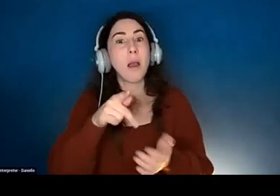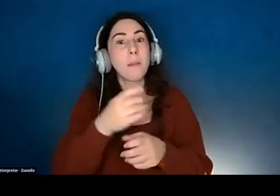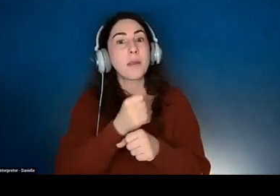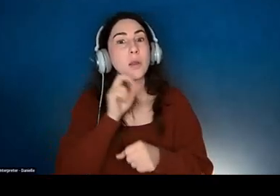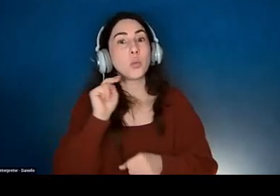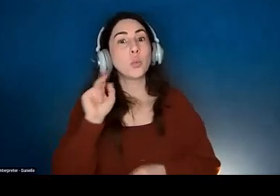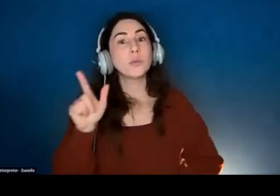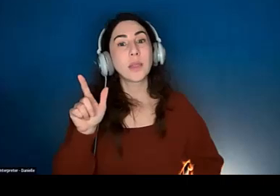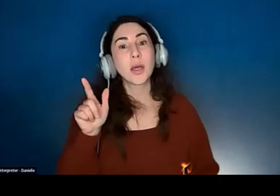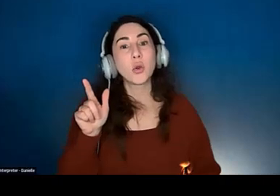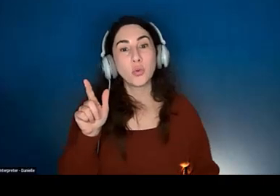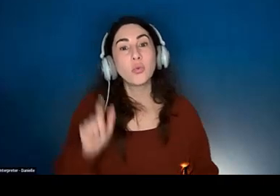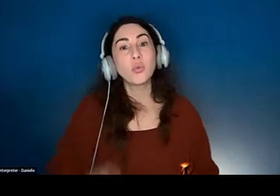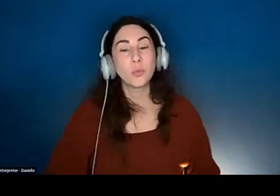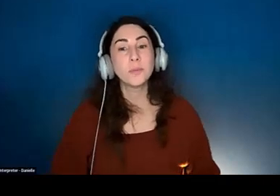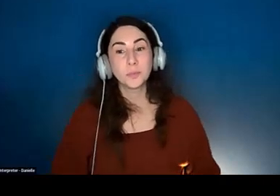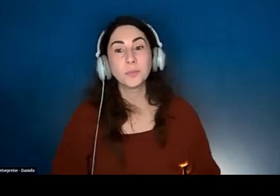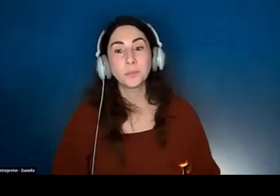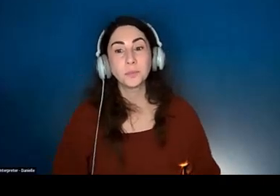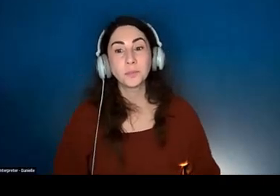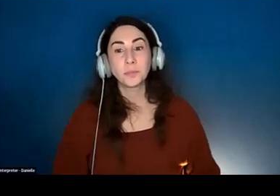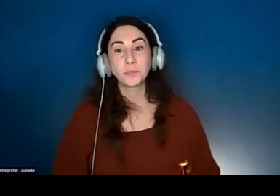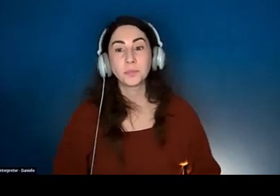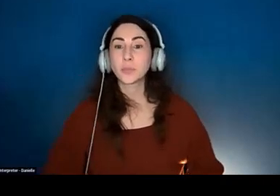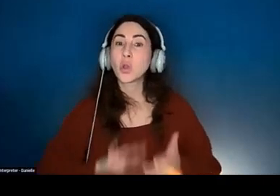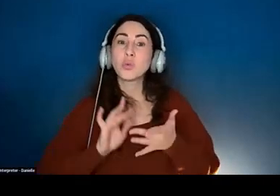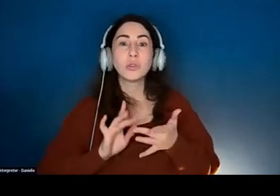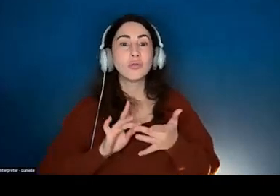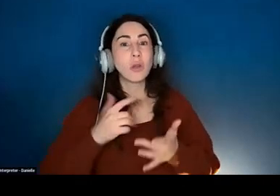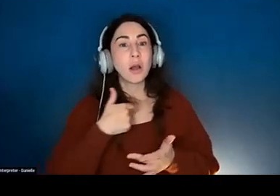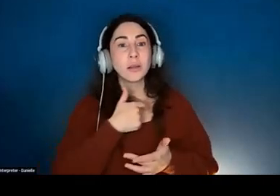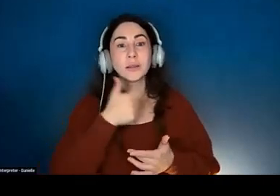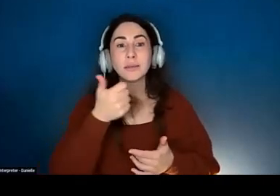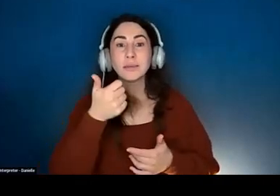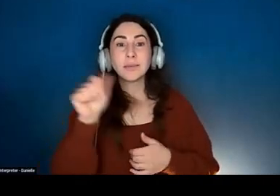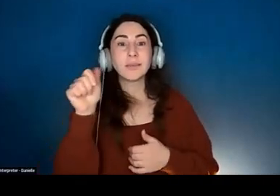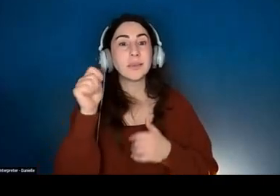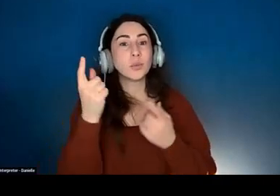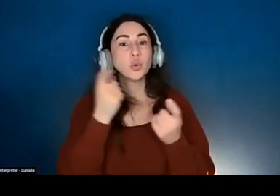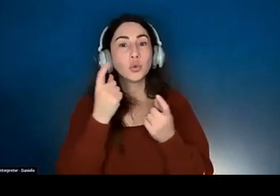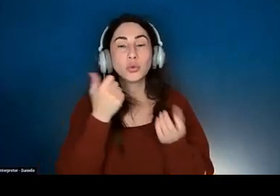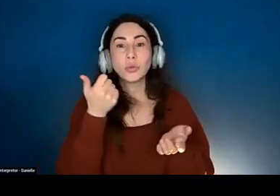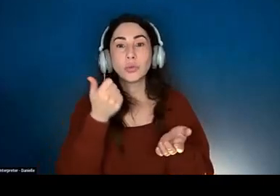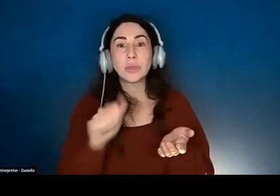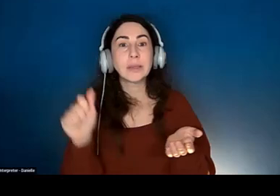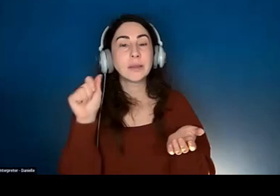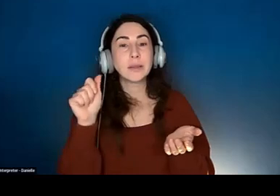don't hesitate to reach out to the center with additional questions or for resources.